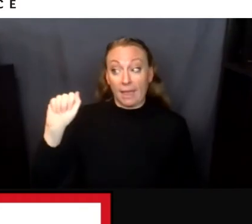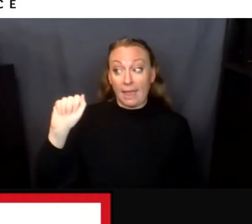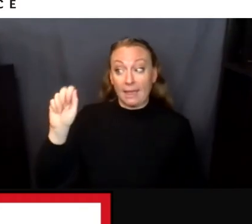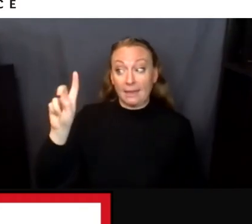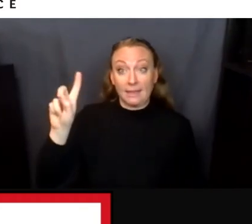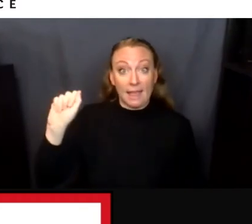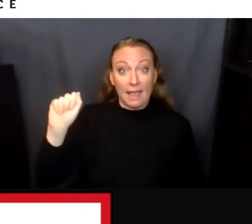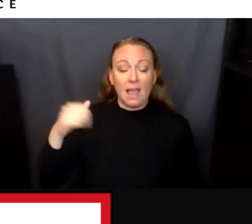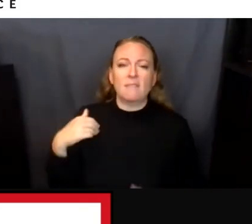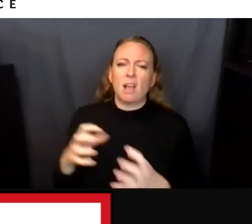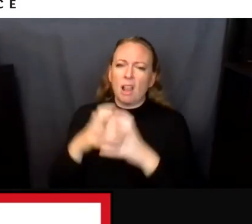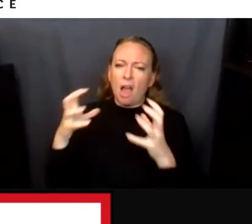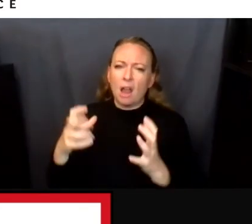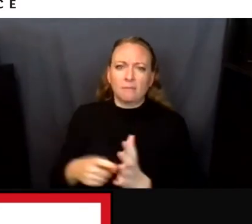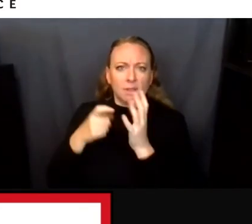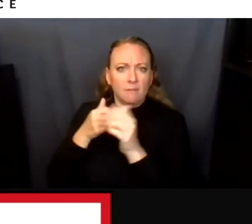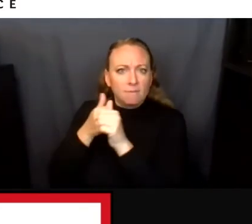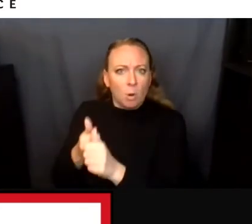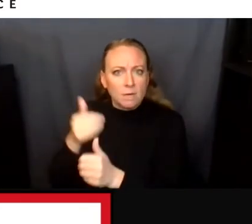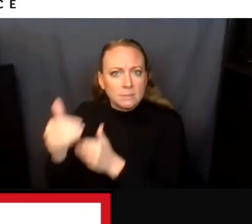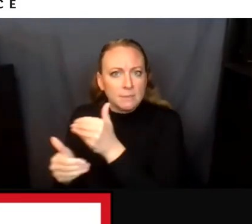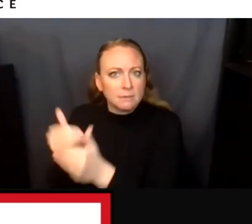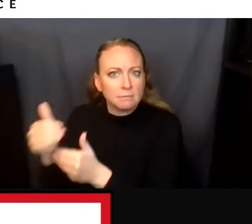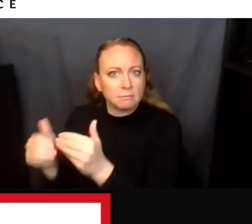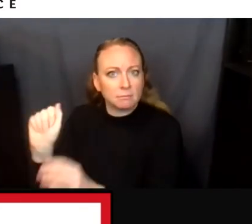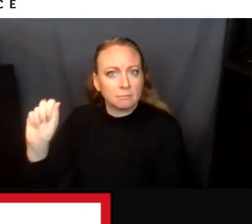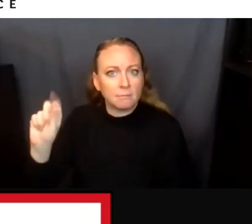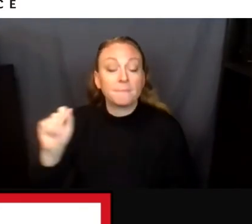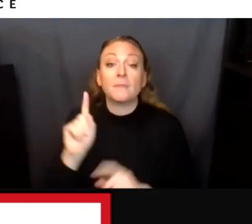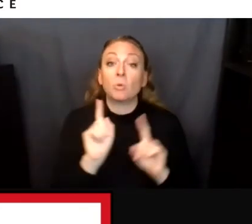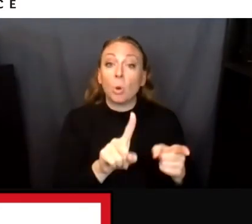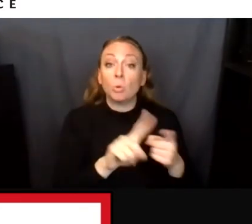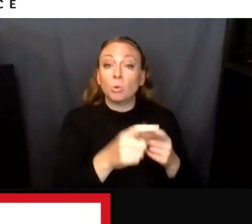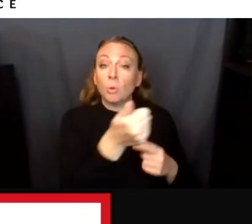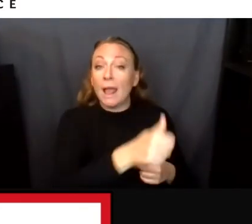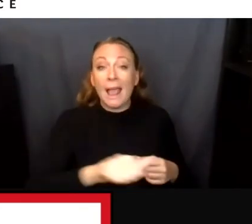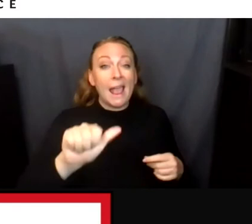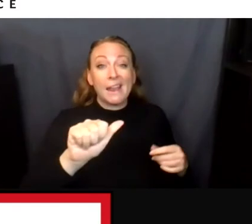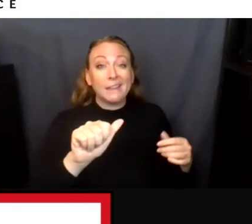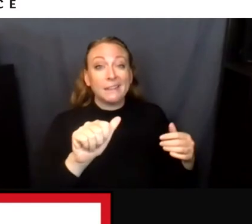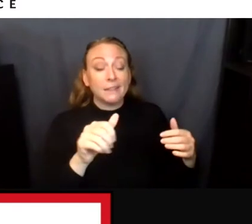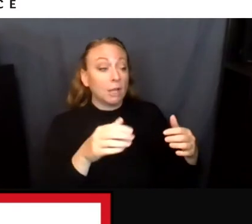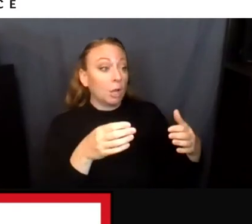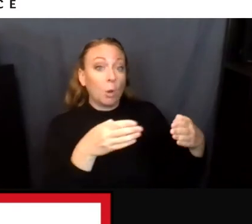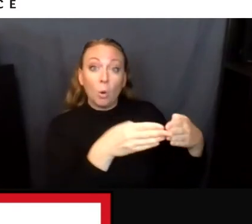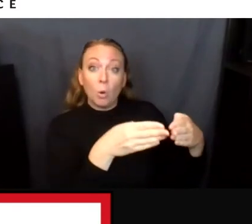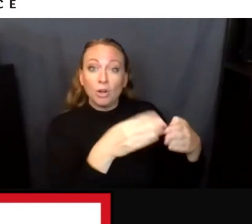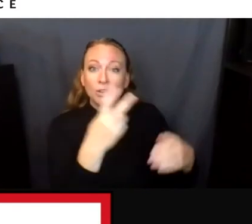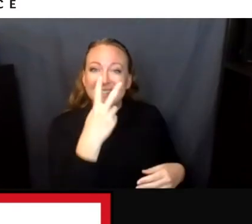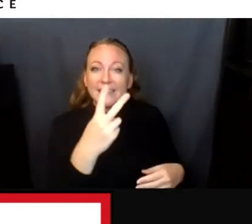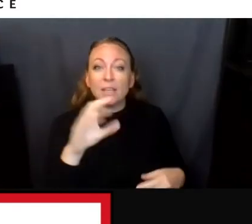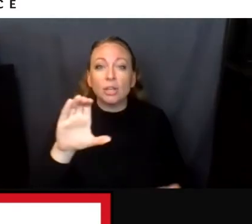Like for example, I know you can go to any street corner, and you see the curb cuts and that's there